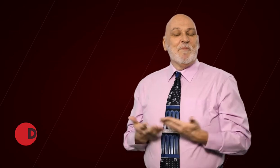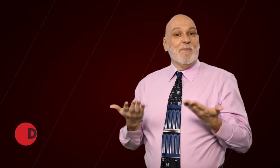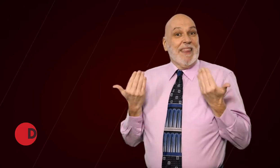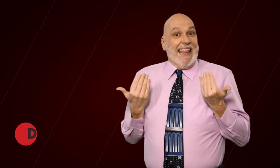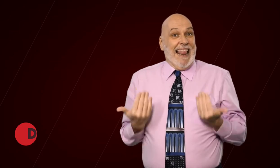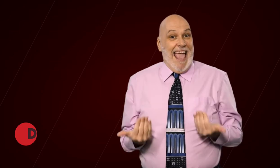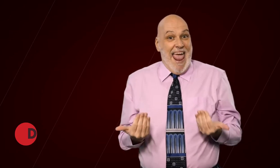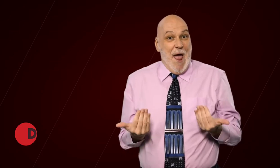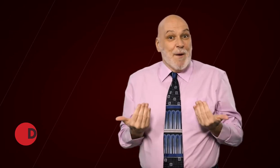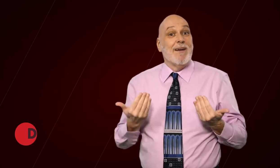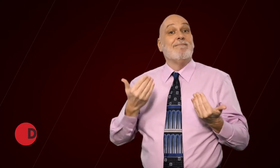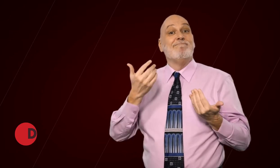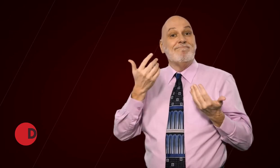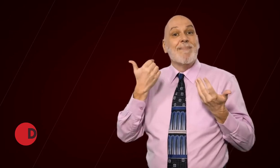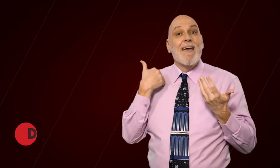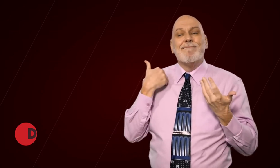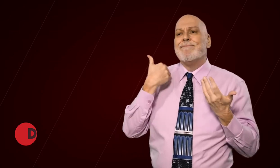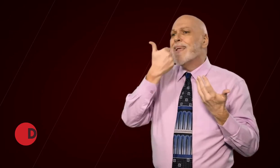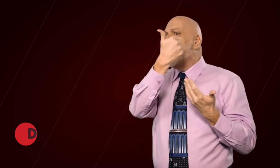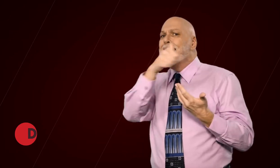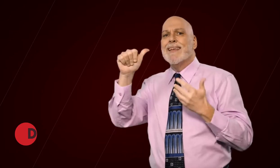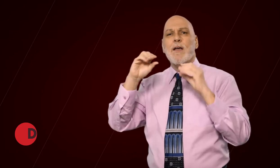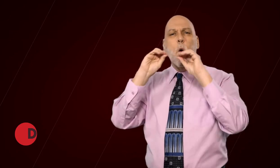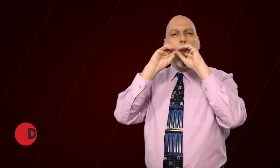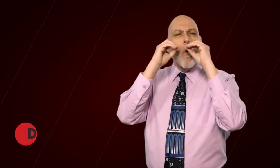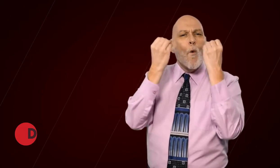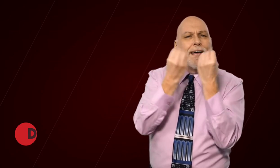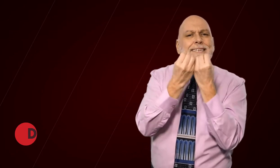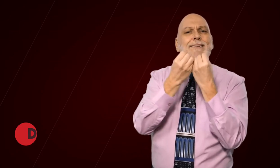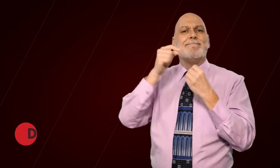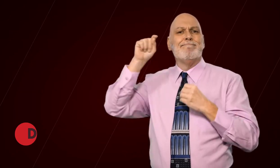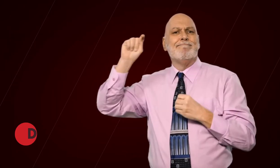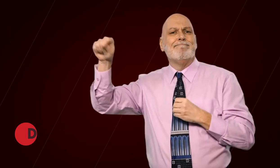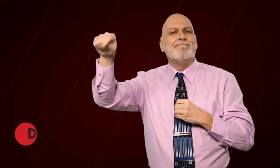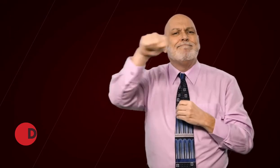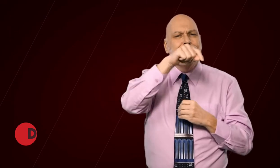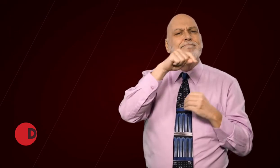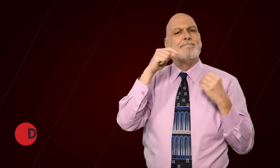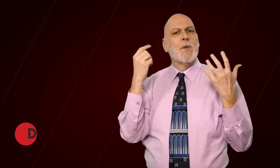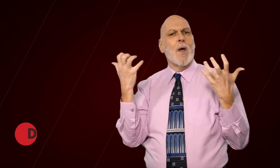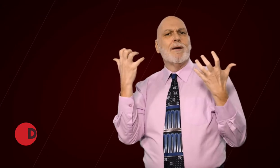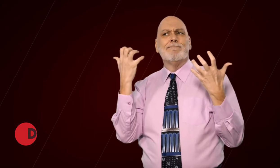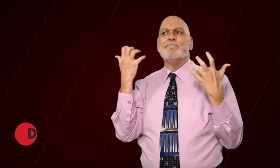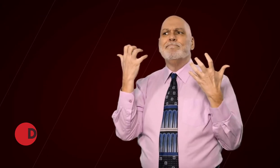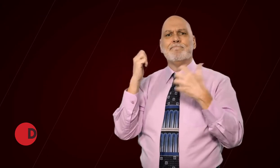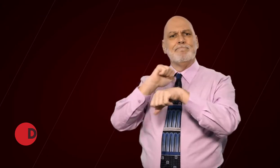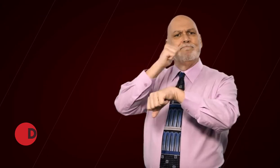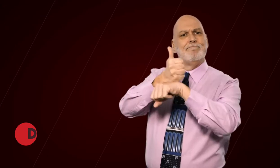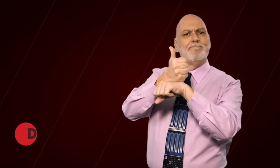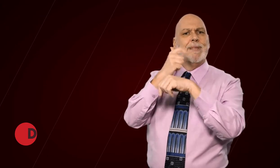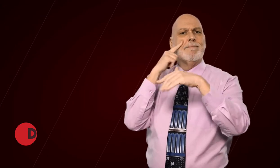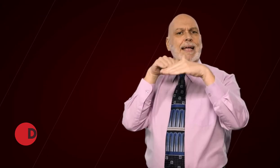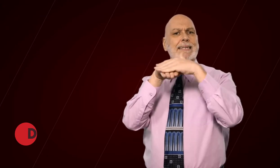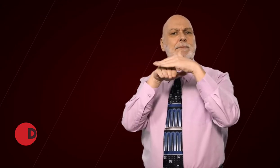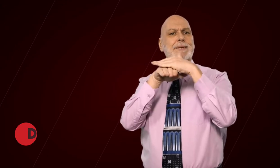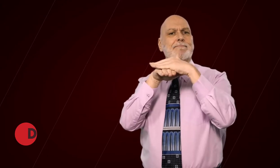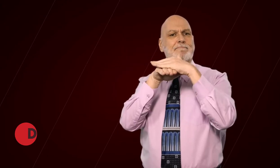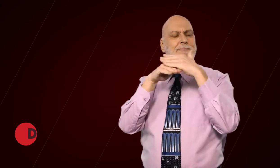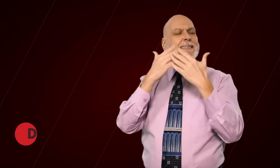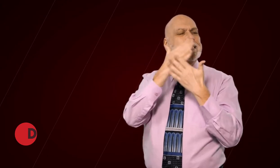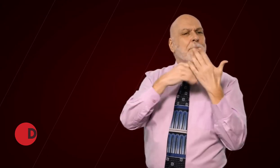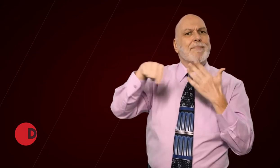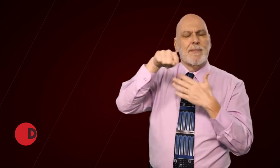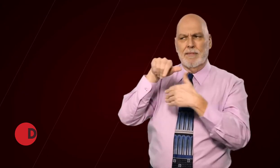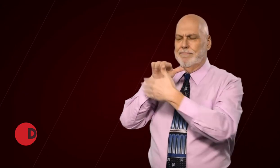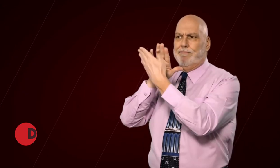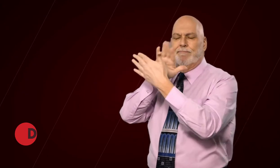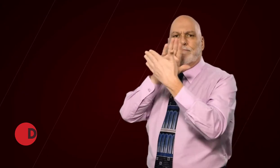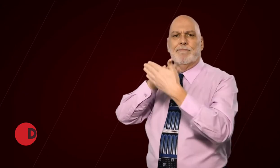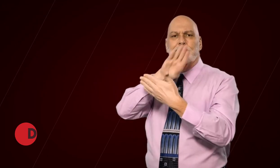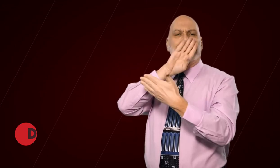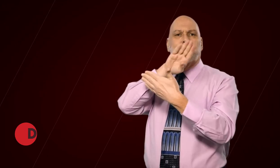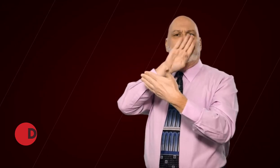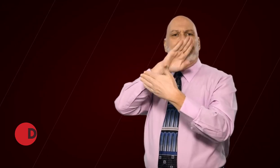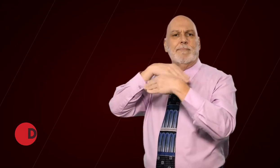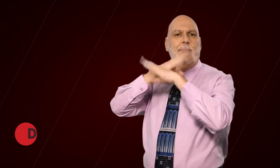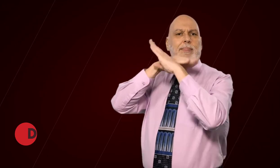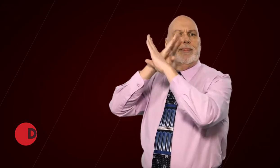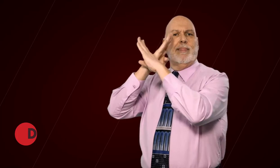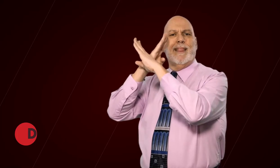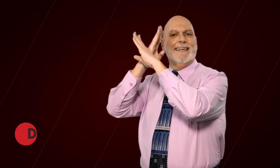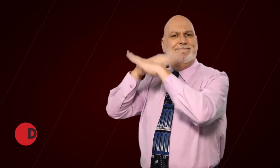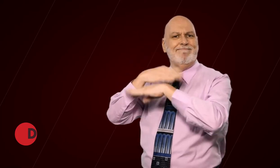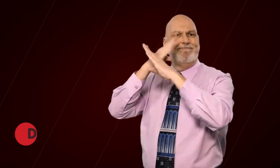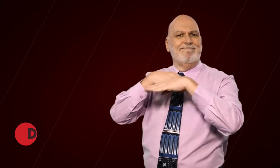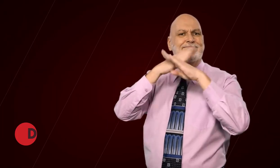Right now any organization who wants to enable accessibility faces challenges: